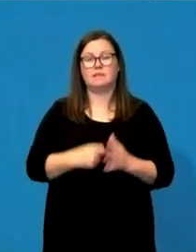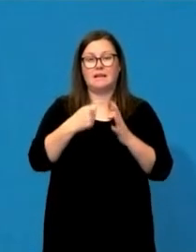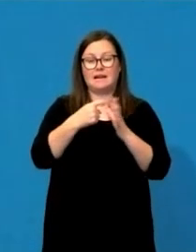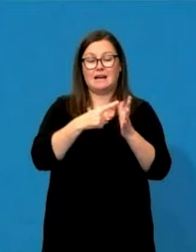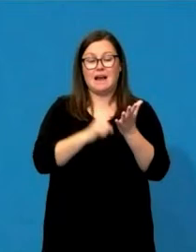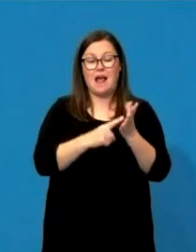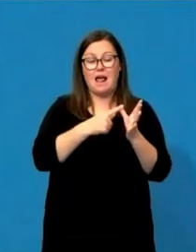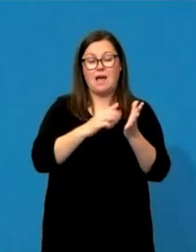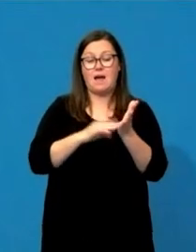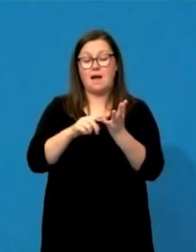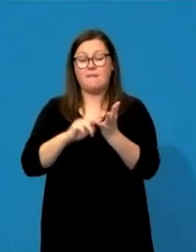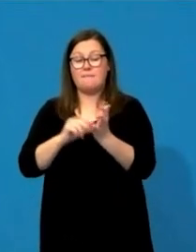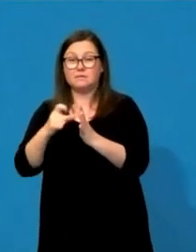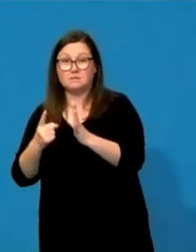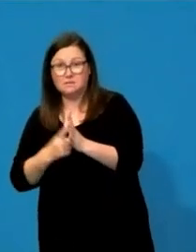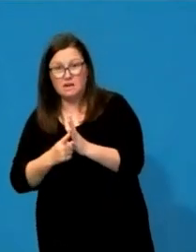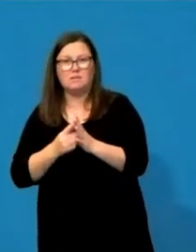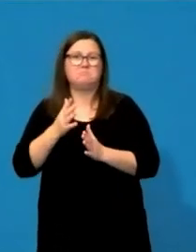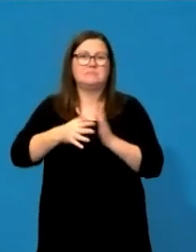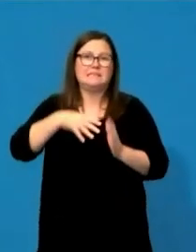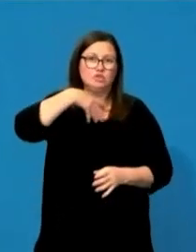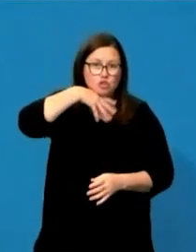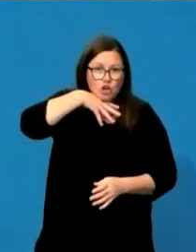So they are making the turkey signs and the language itself.